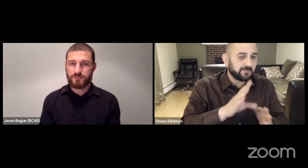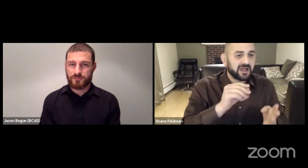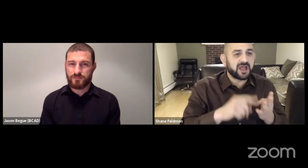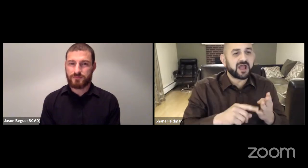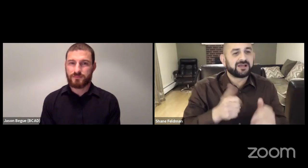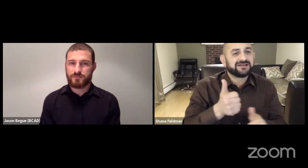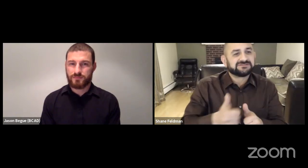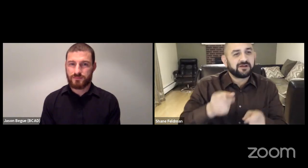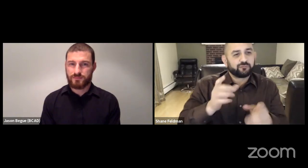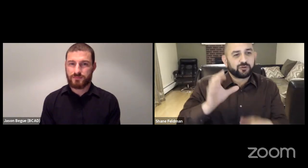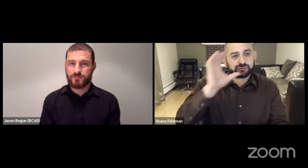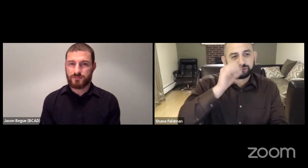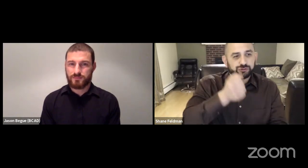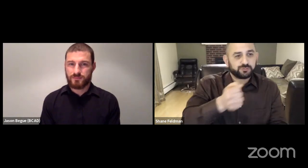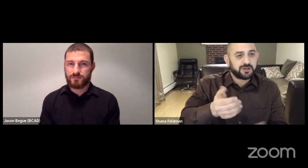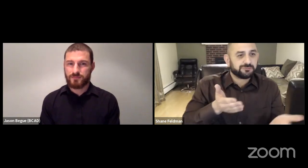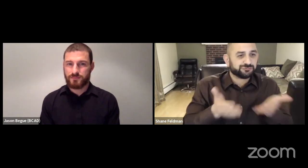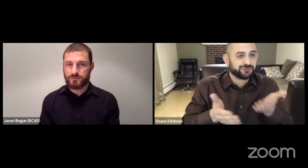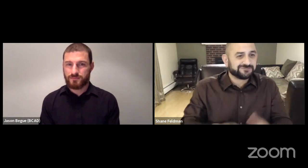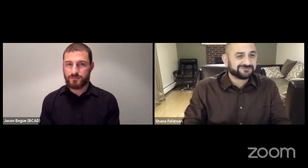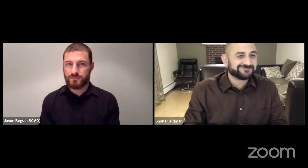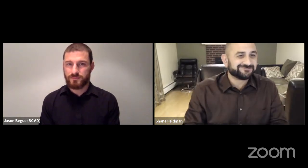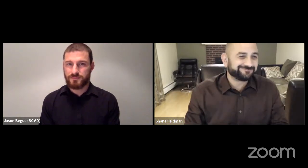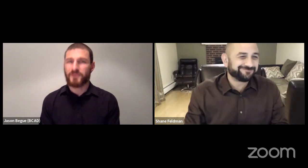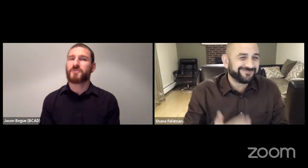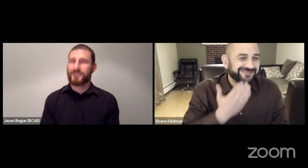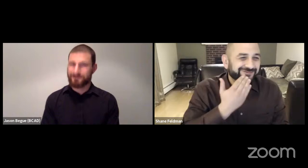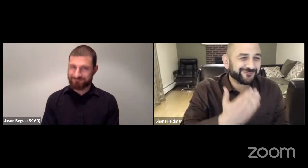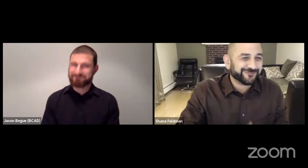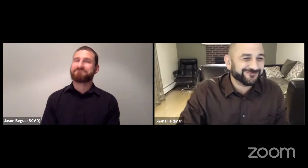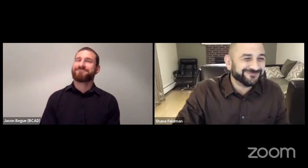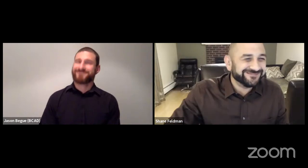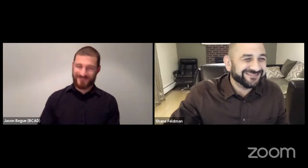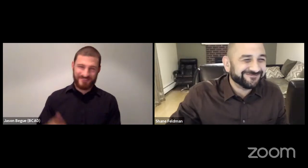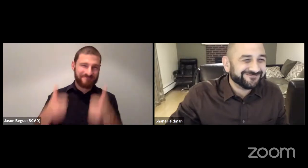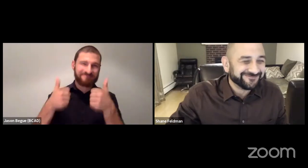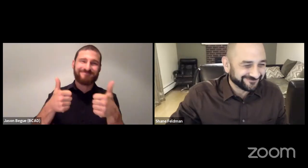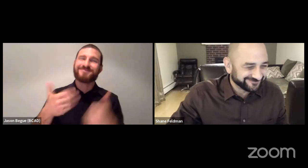and leadership development and search placement. Thank you very muff.